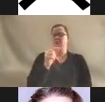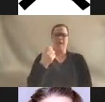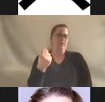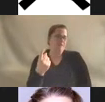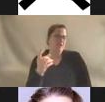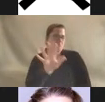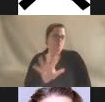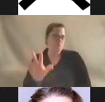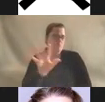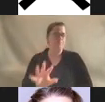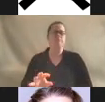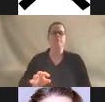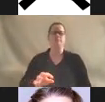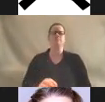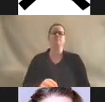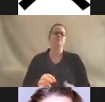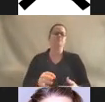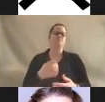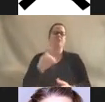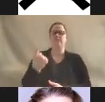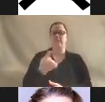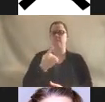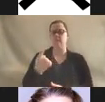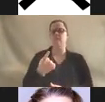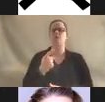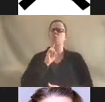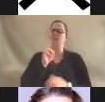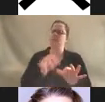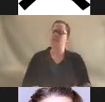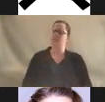was something that was really important to me